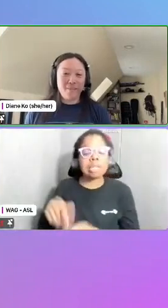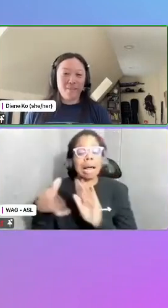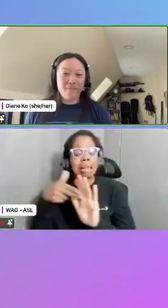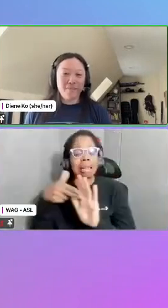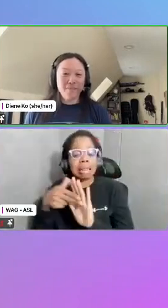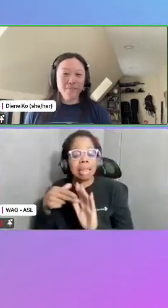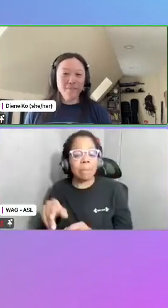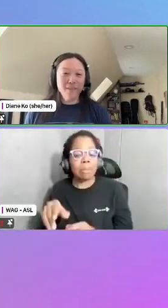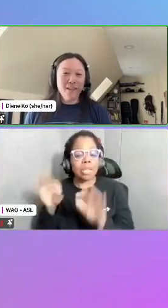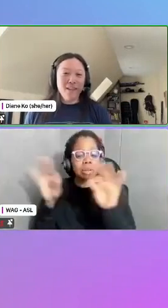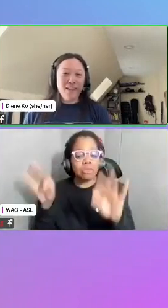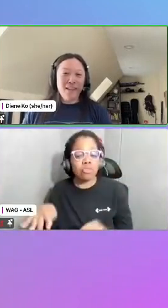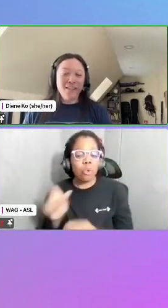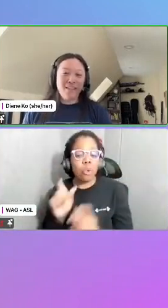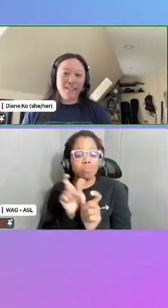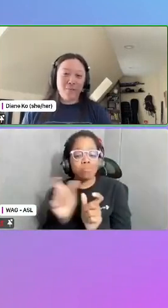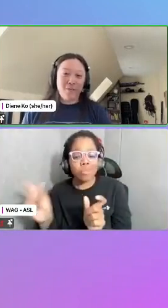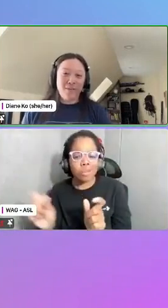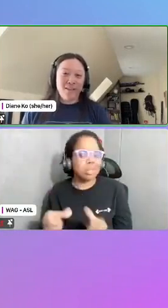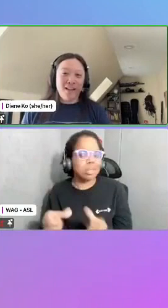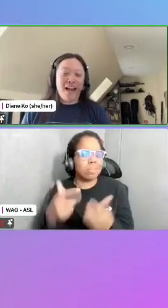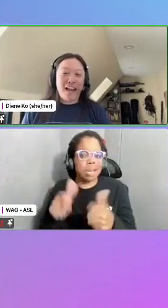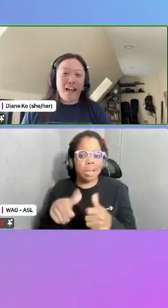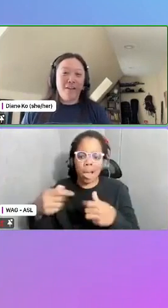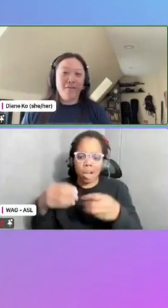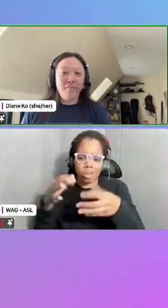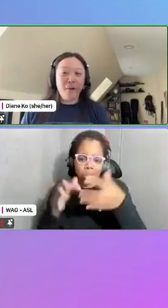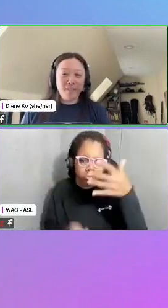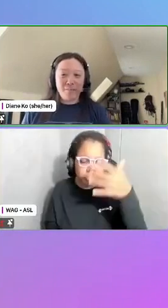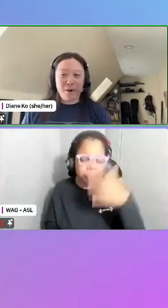add to your component. So for this one, I've created an